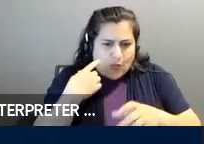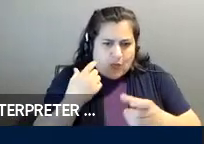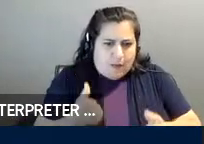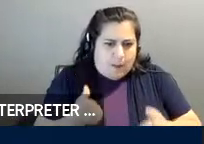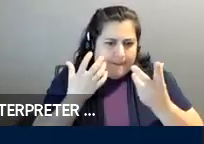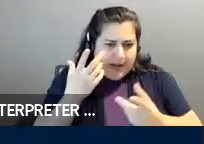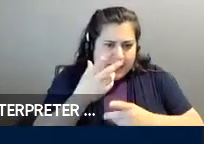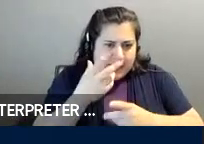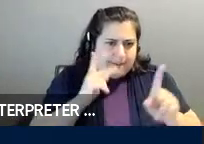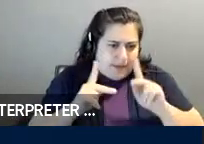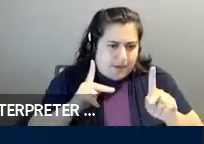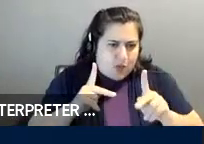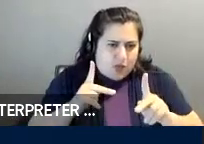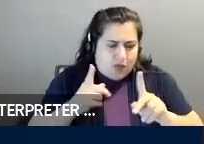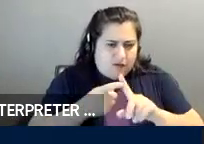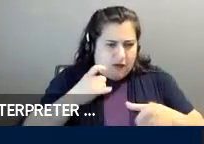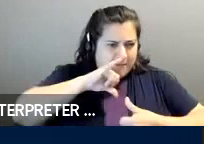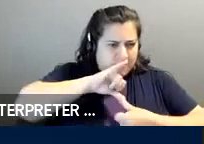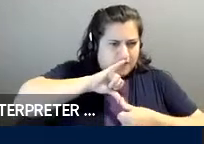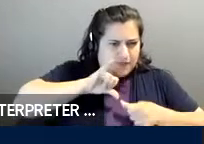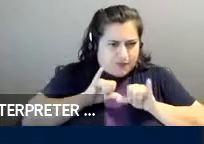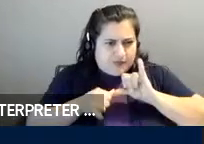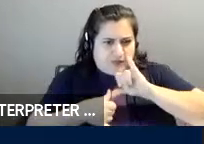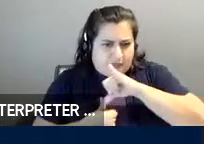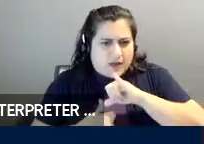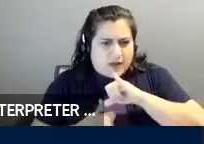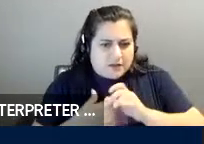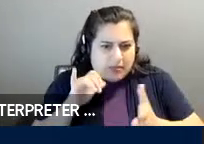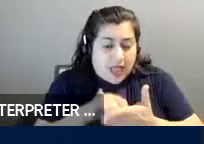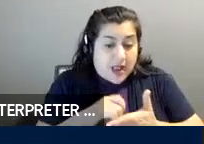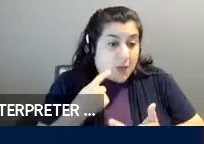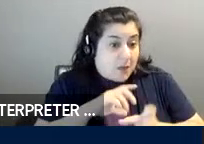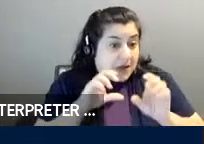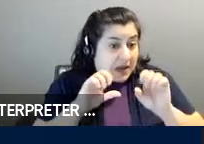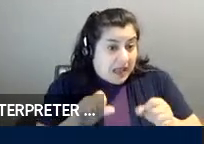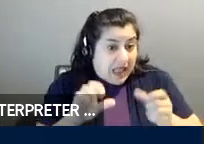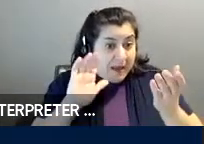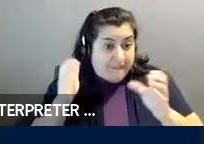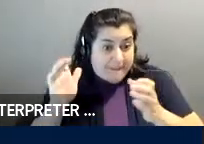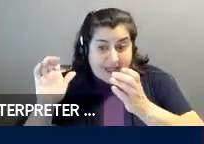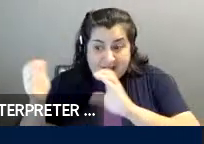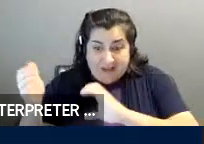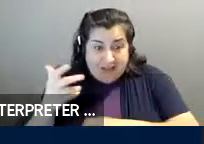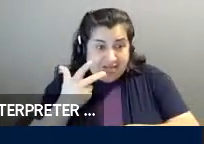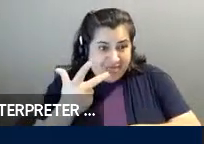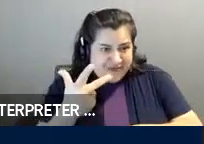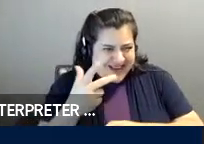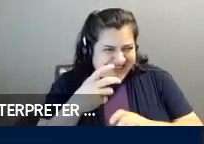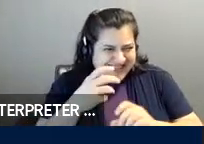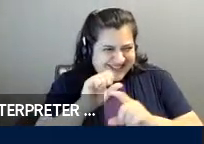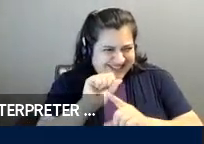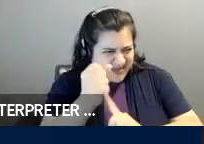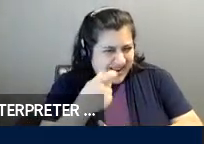And so we can compare, at least in the three scenarios I presented, between 17, 18 and